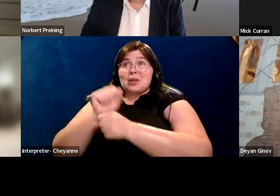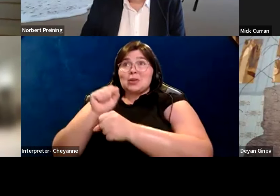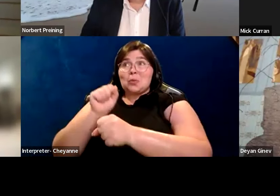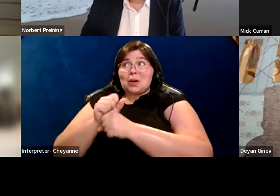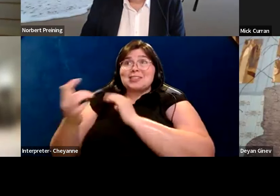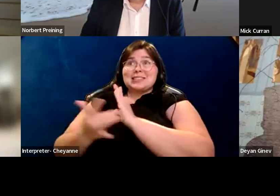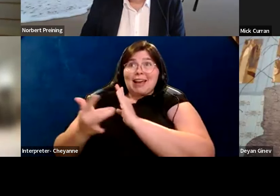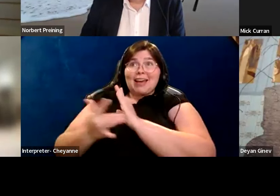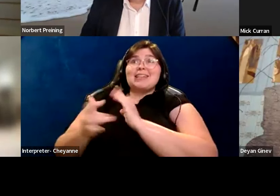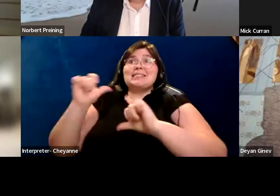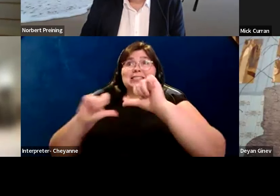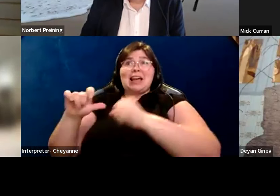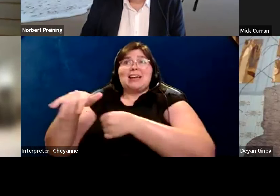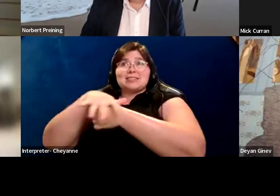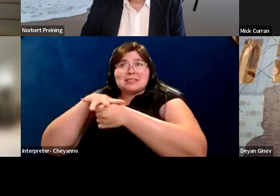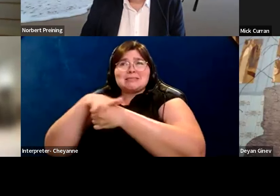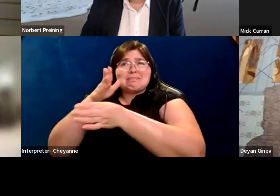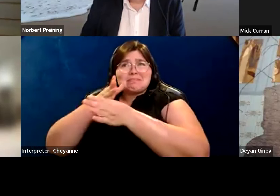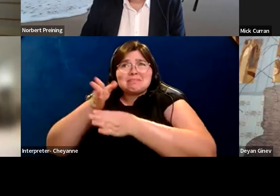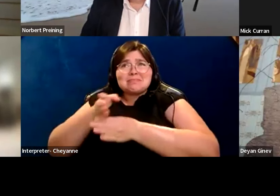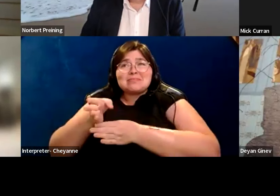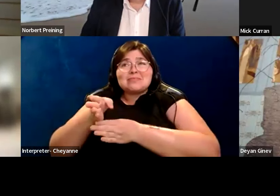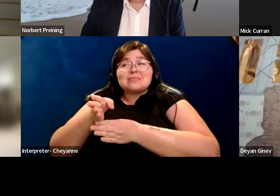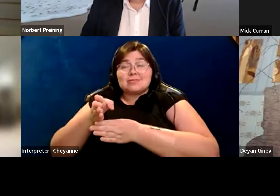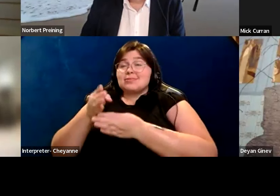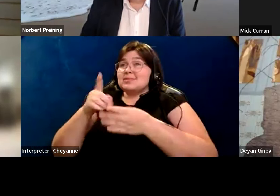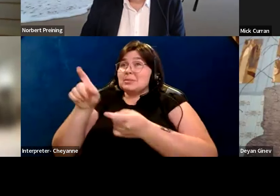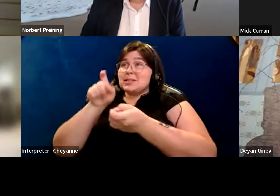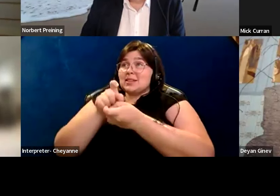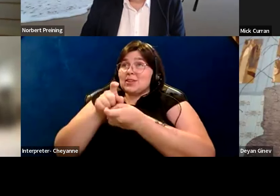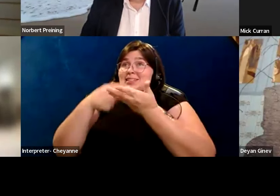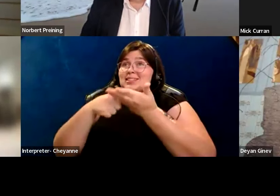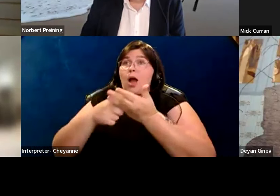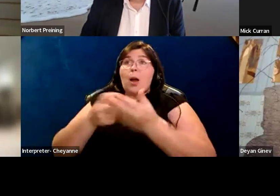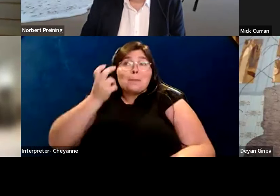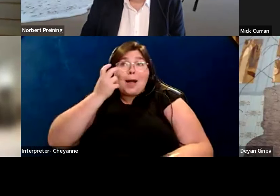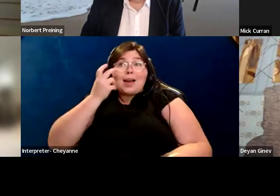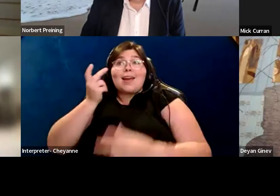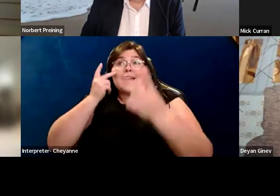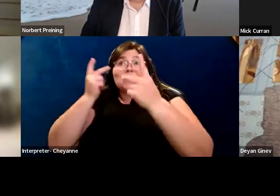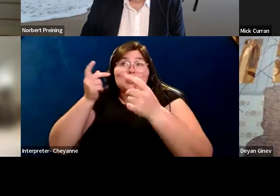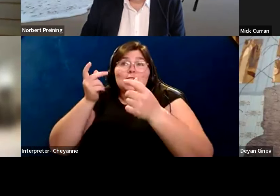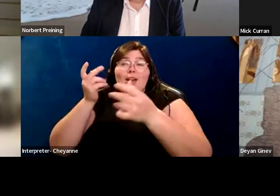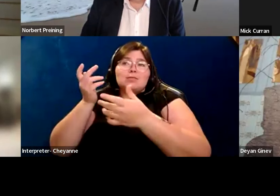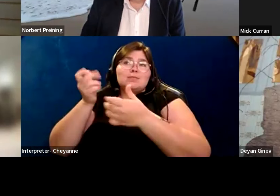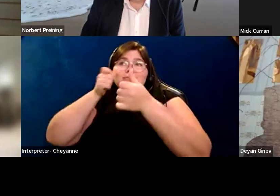In fact, I'd say that certainly talking specifically about blind and vision impaired, the tech space